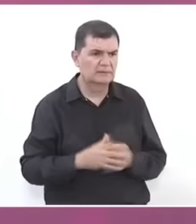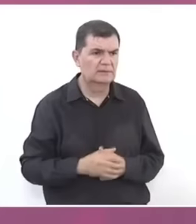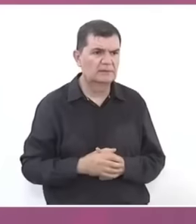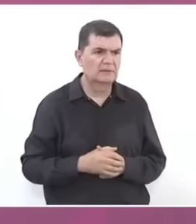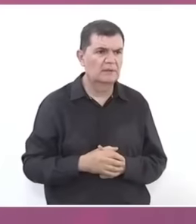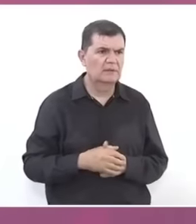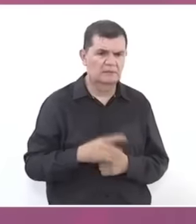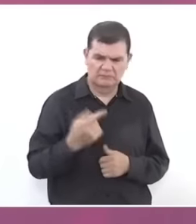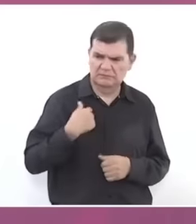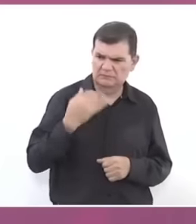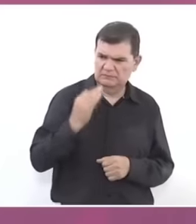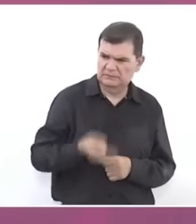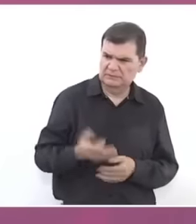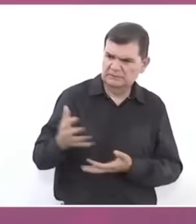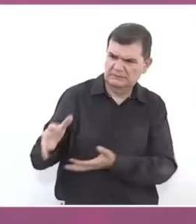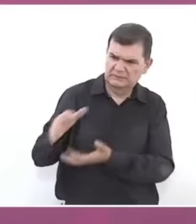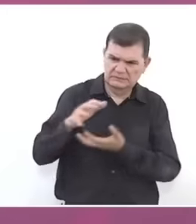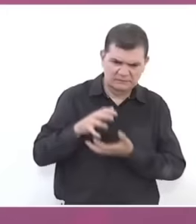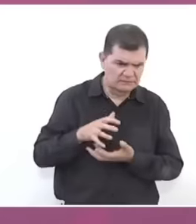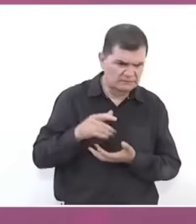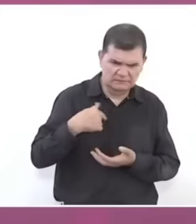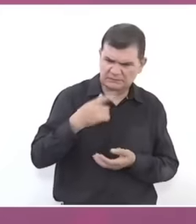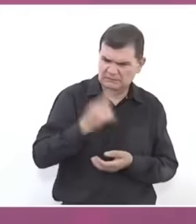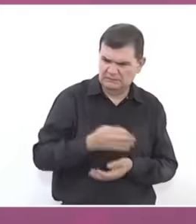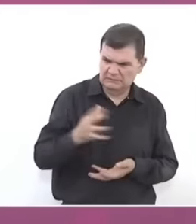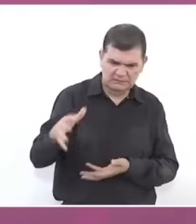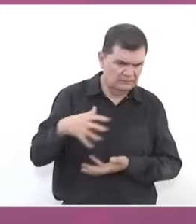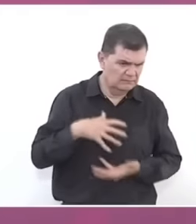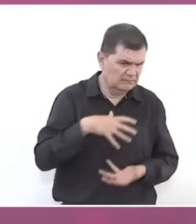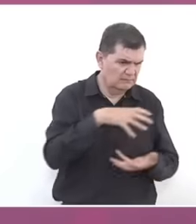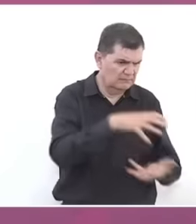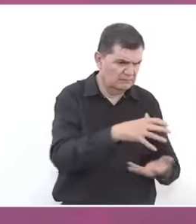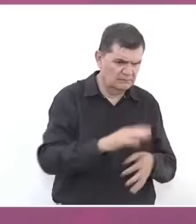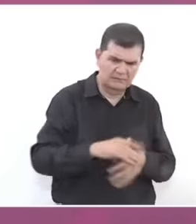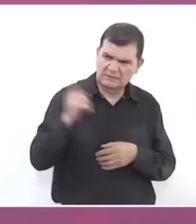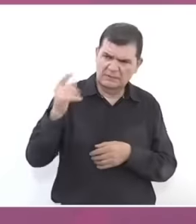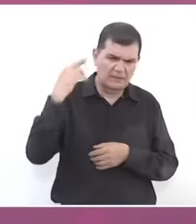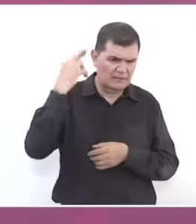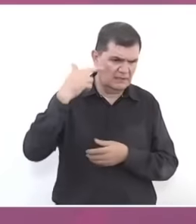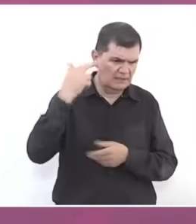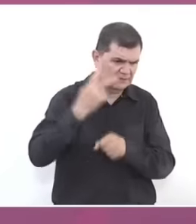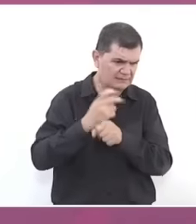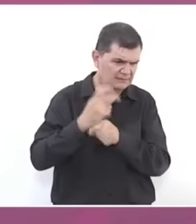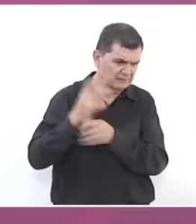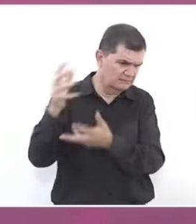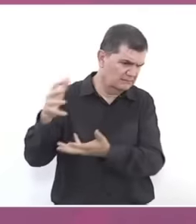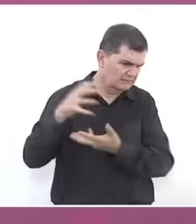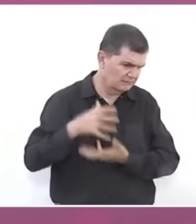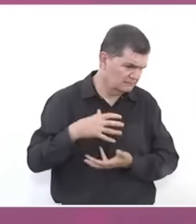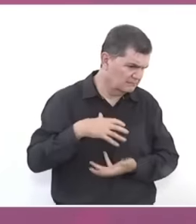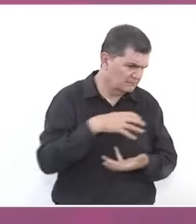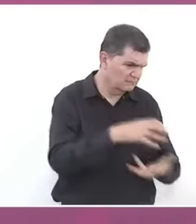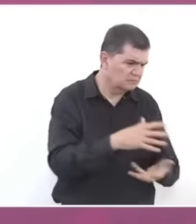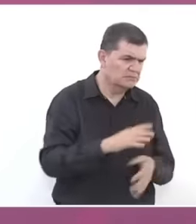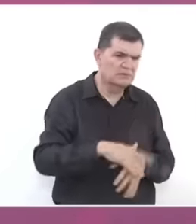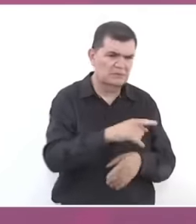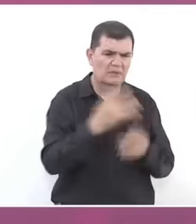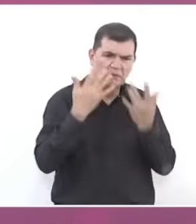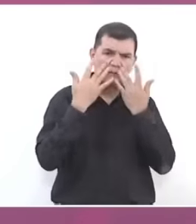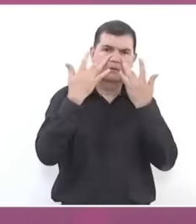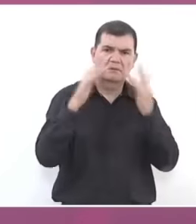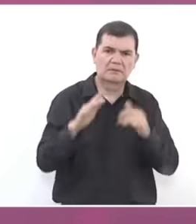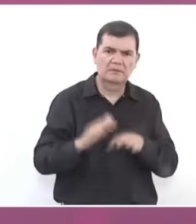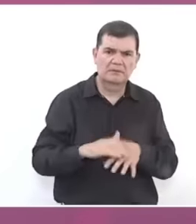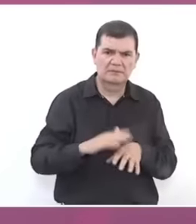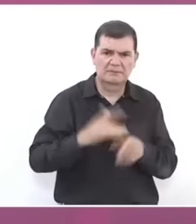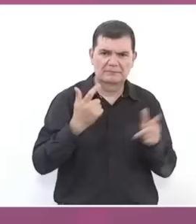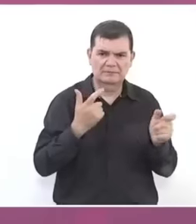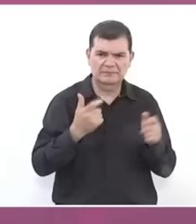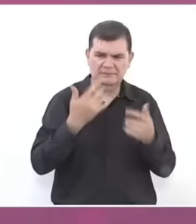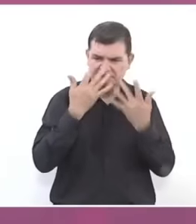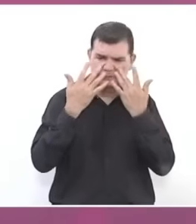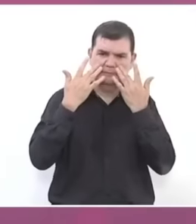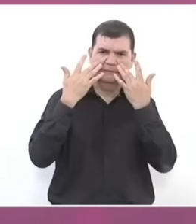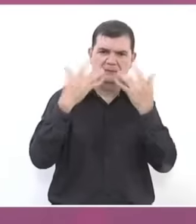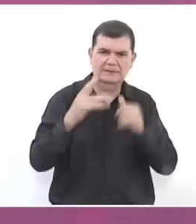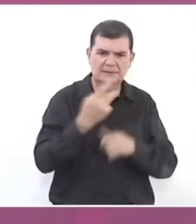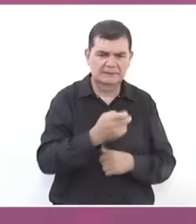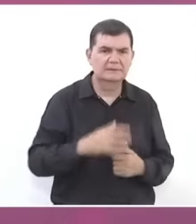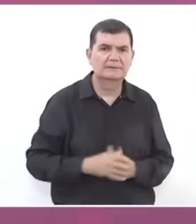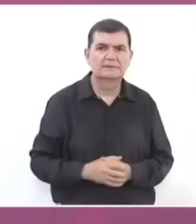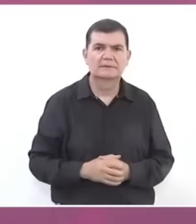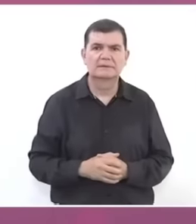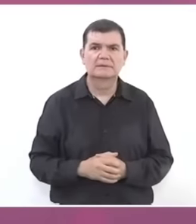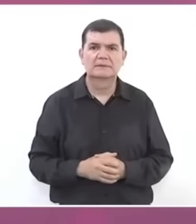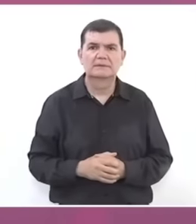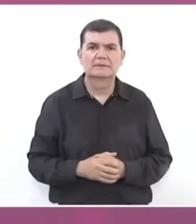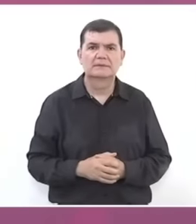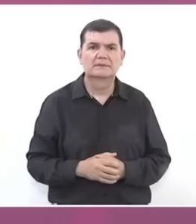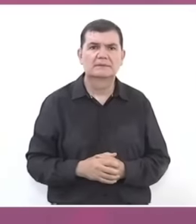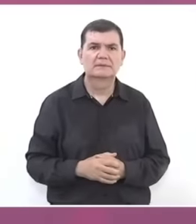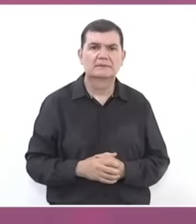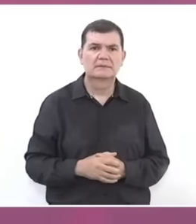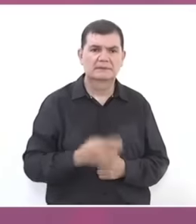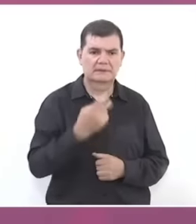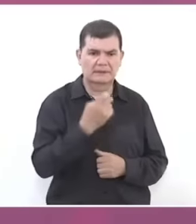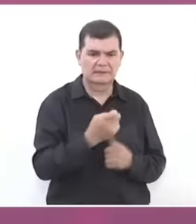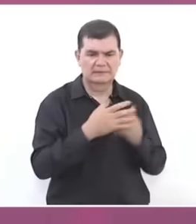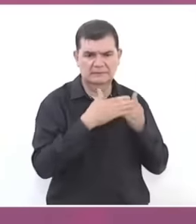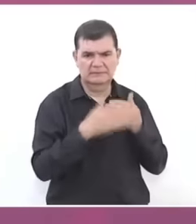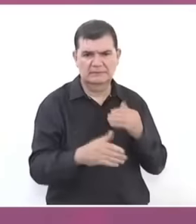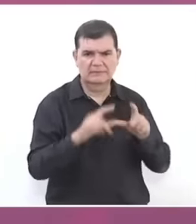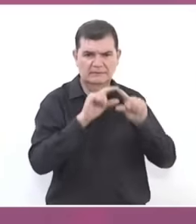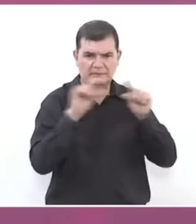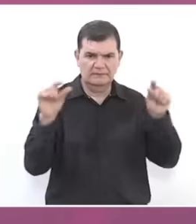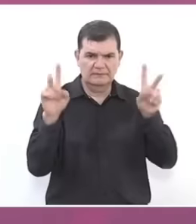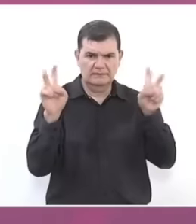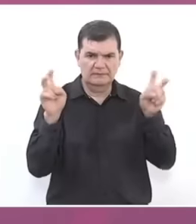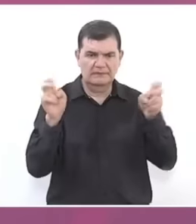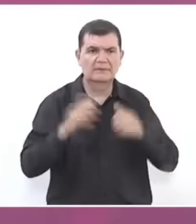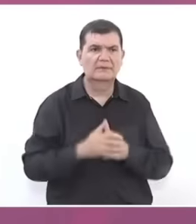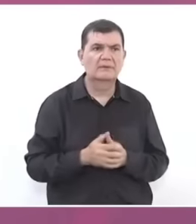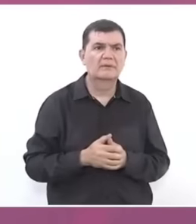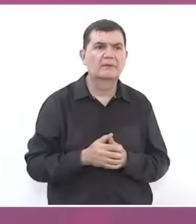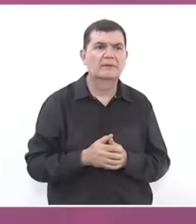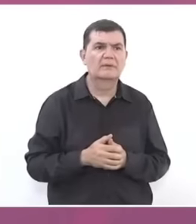don't you accept the birrey's proposal to lay down your weapons and that's where the phrase comes from because he says